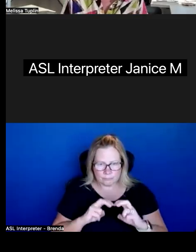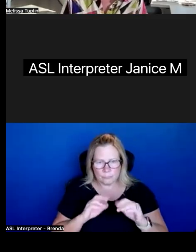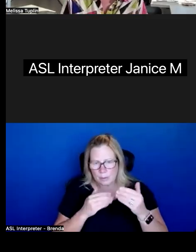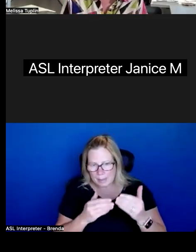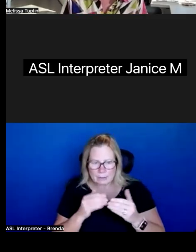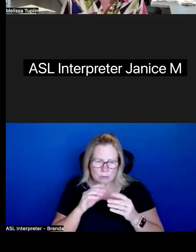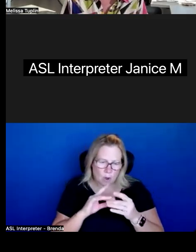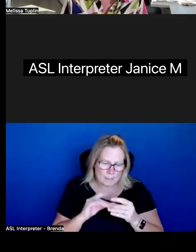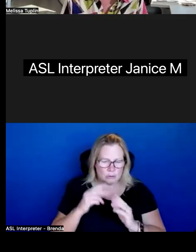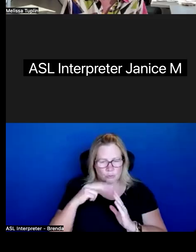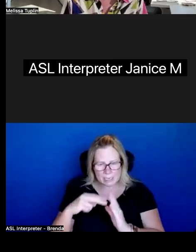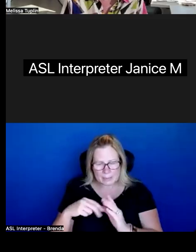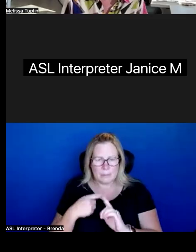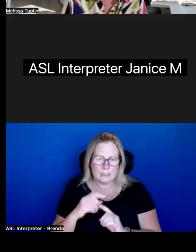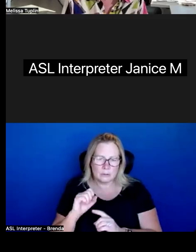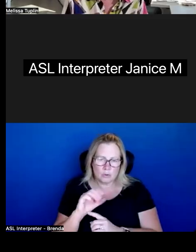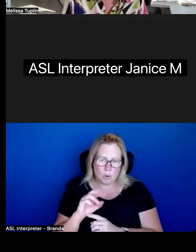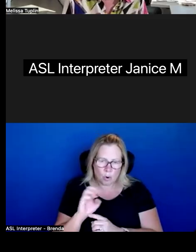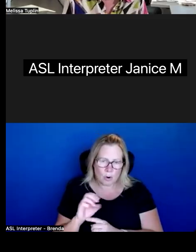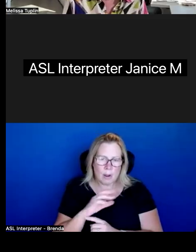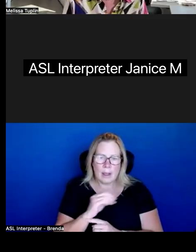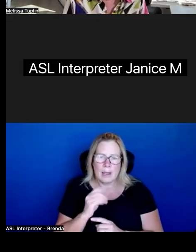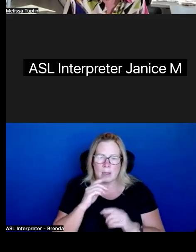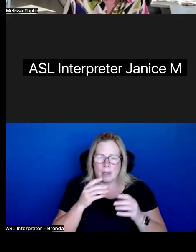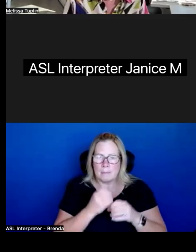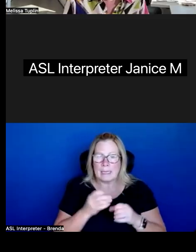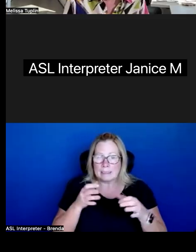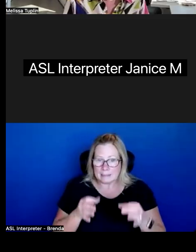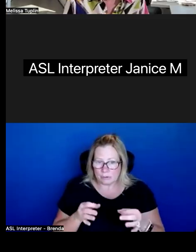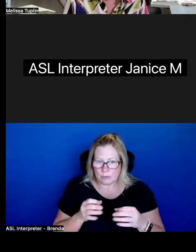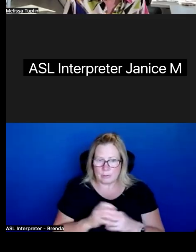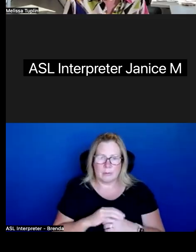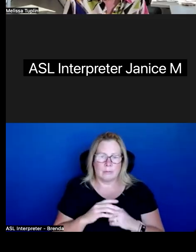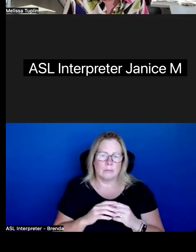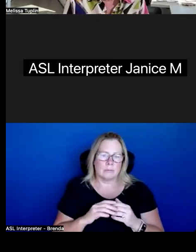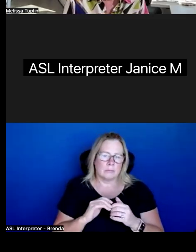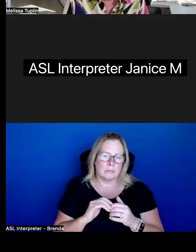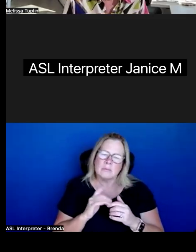and other contextual information about the makeup of the portfolio and arts ecosystem.